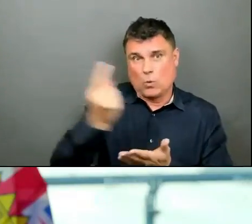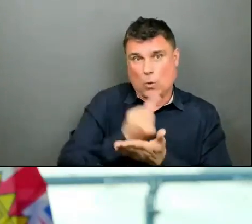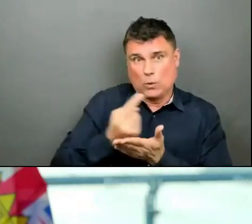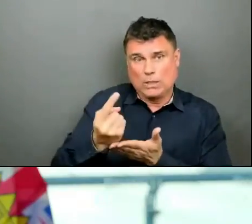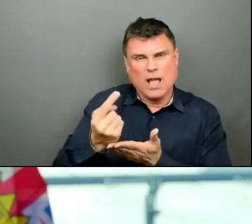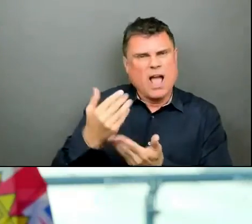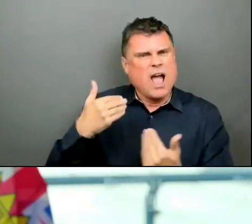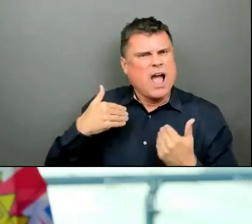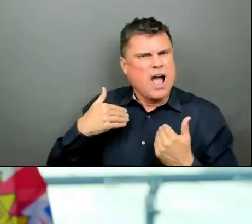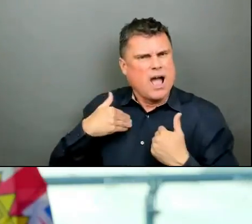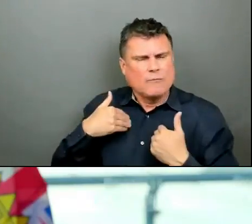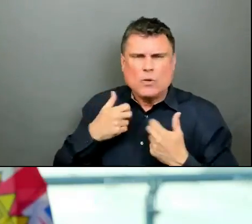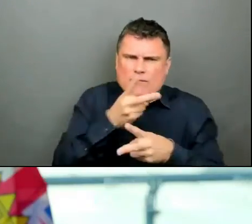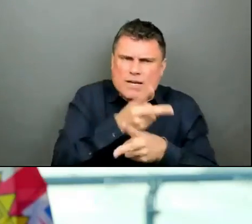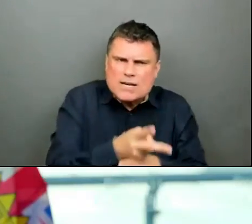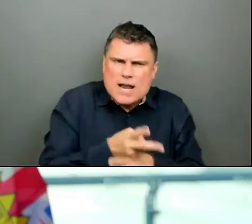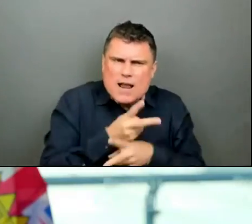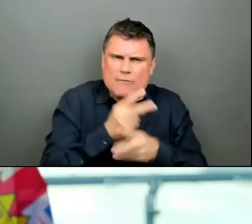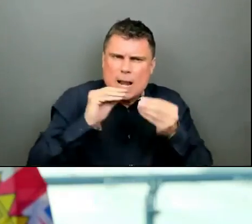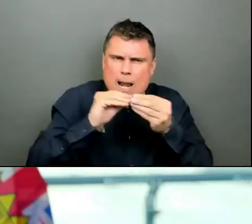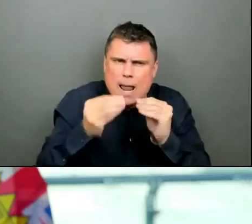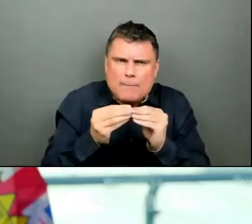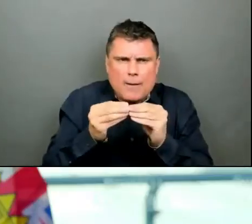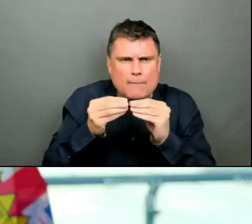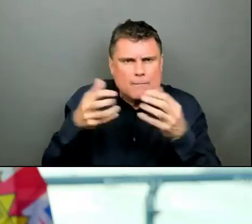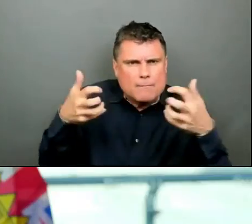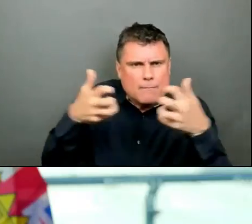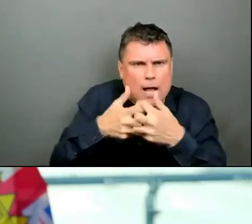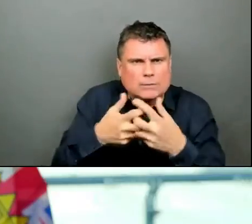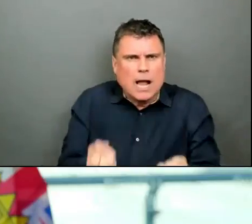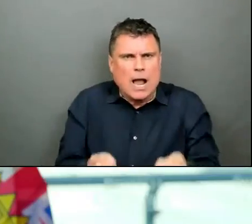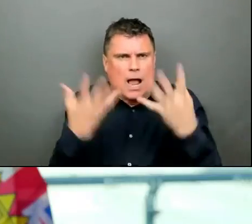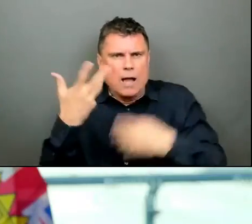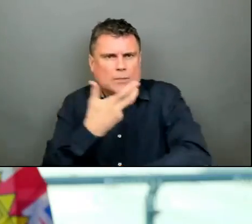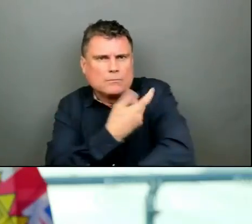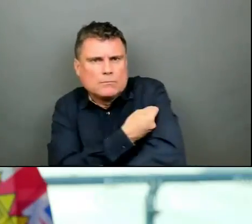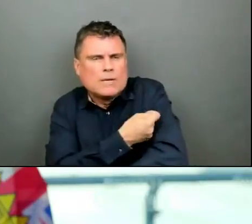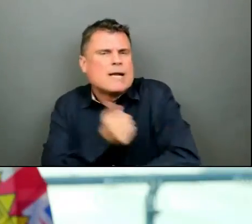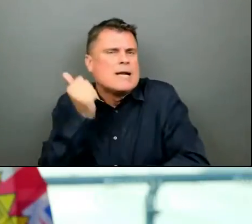of day and sometimes Tuesday the next week. So there is a plan that is